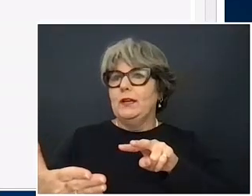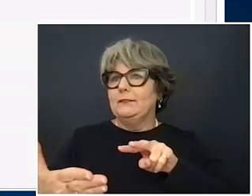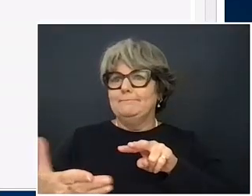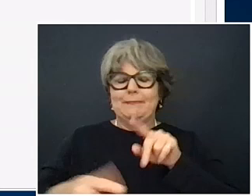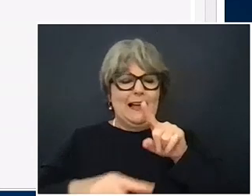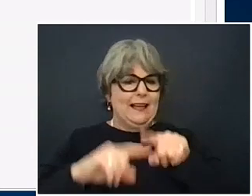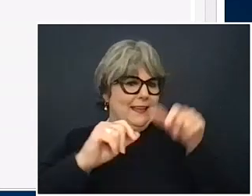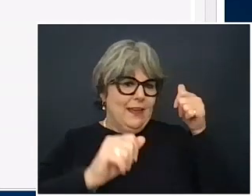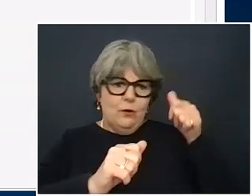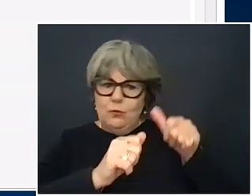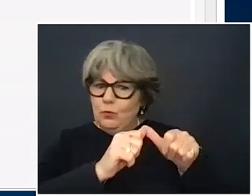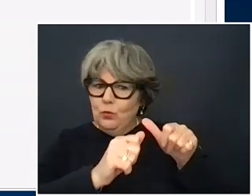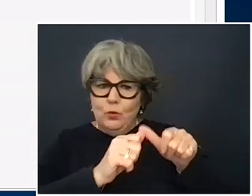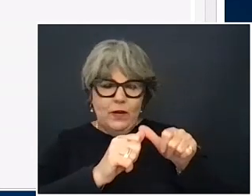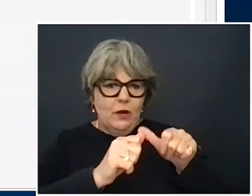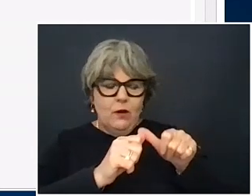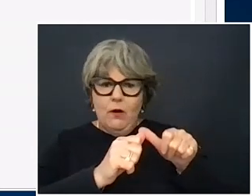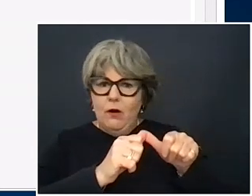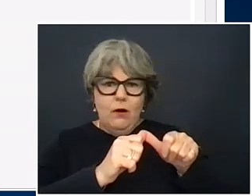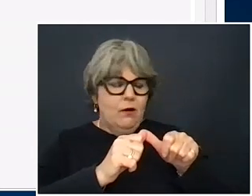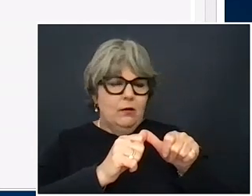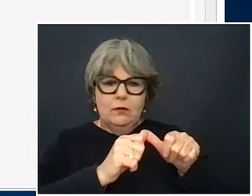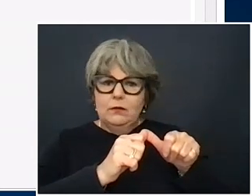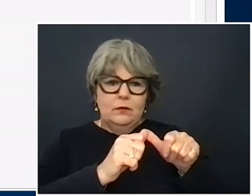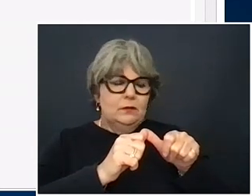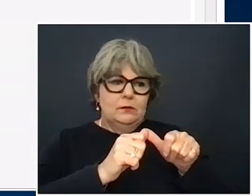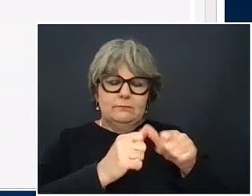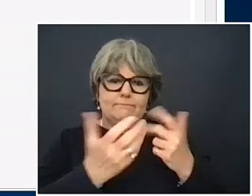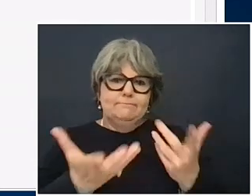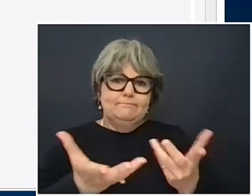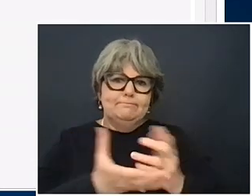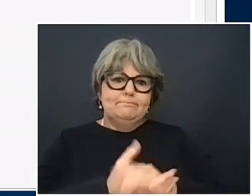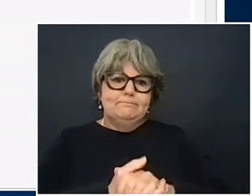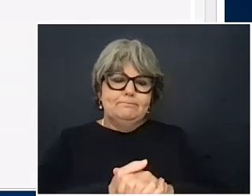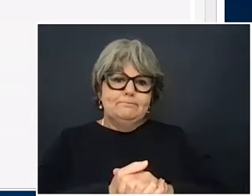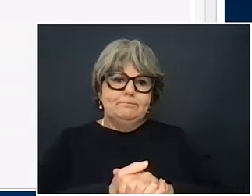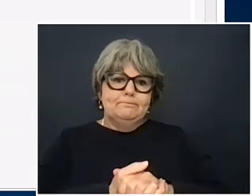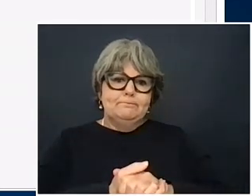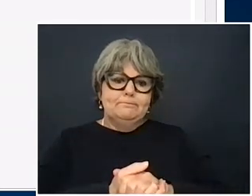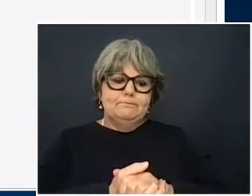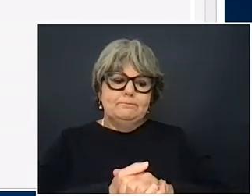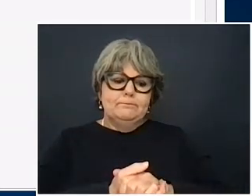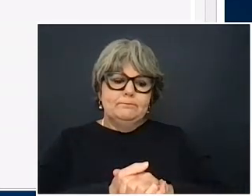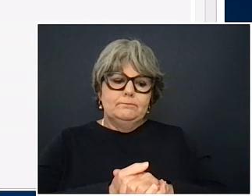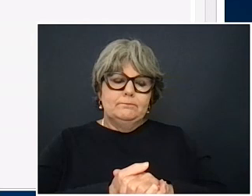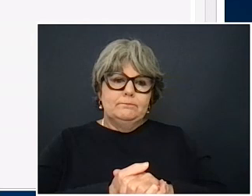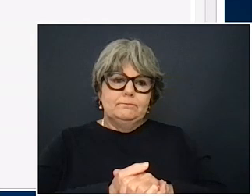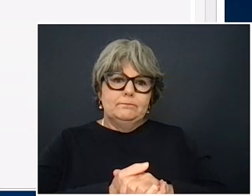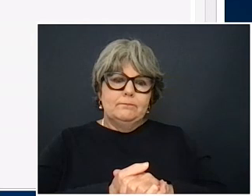we- I can definitely tell you we probably didn't discount it, but we'll definitely